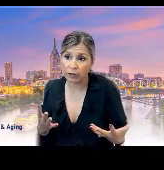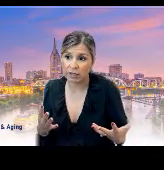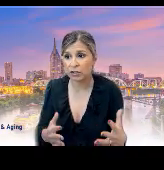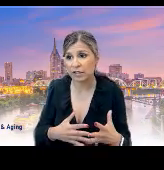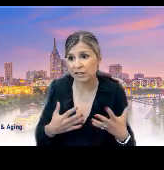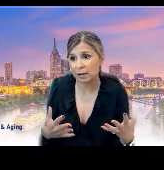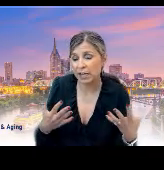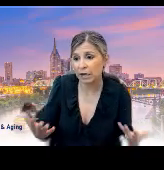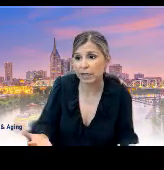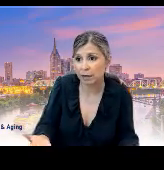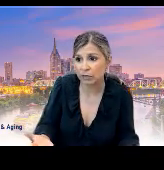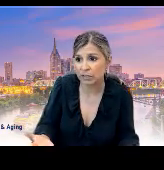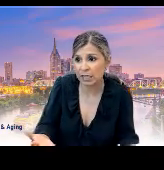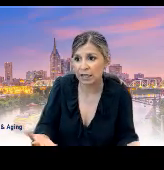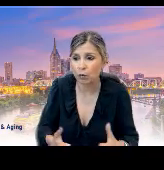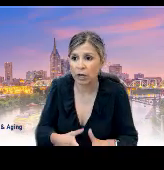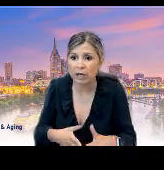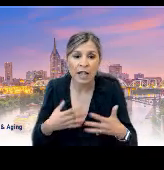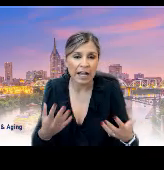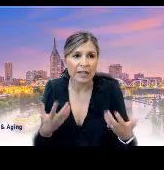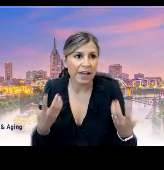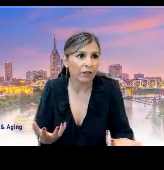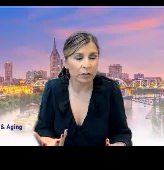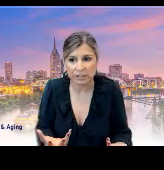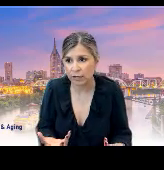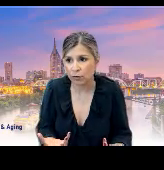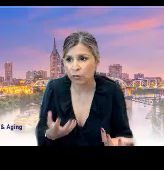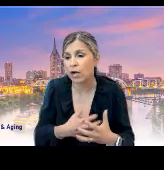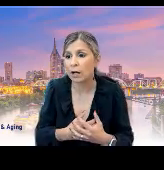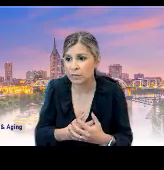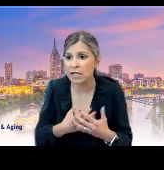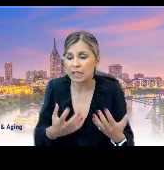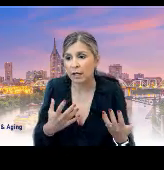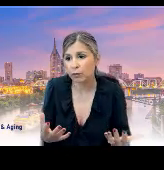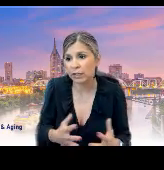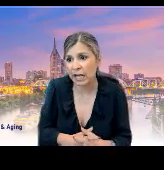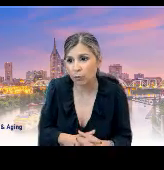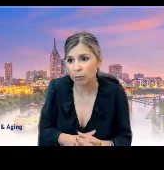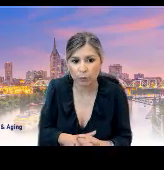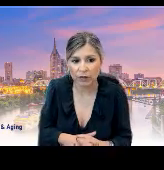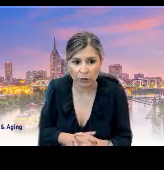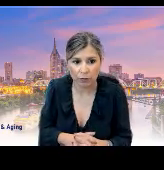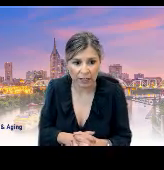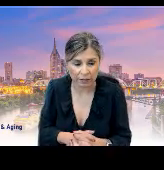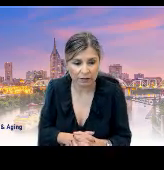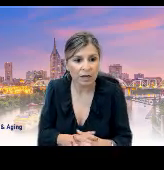they might not be able to tell anyone and that volunteer who comes can really help them with those things.